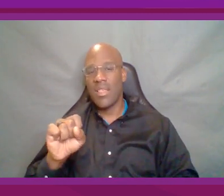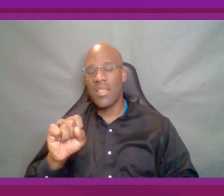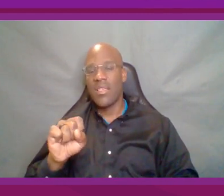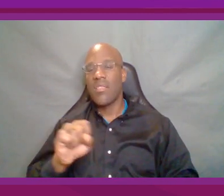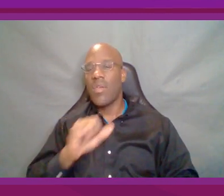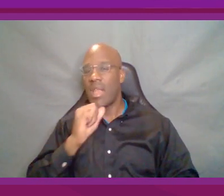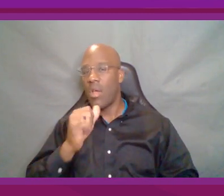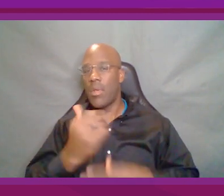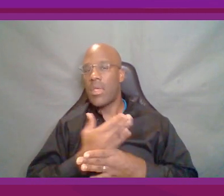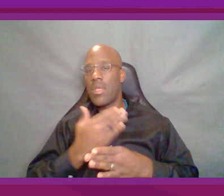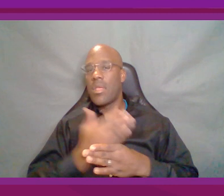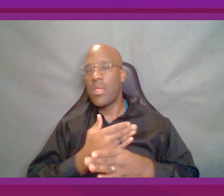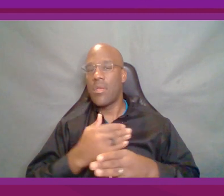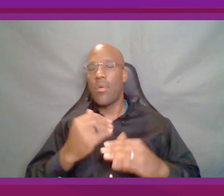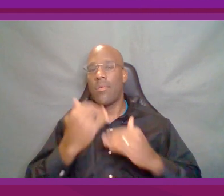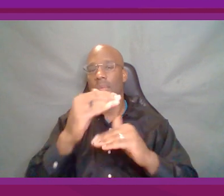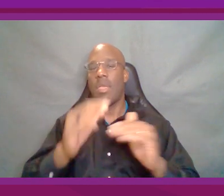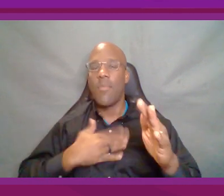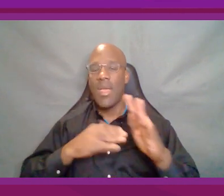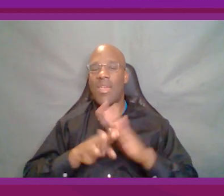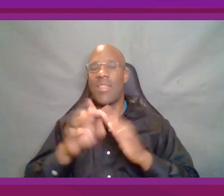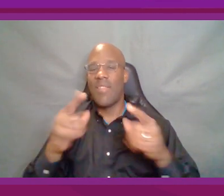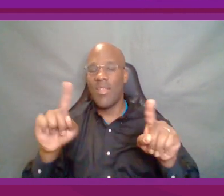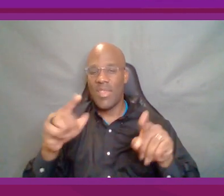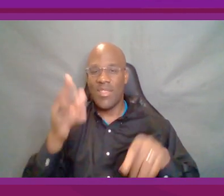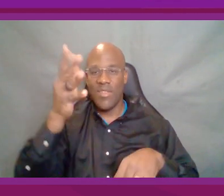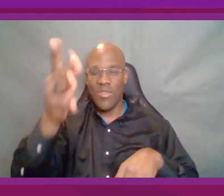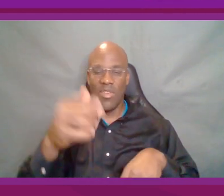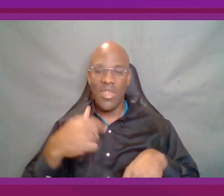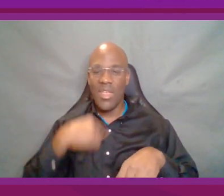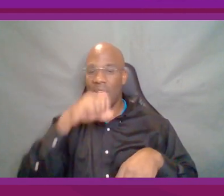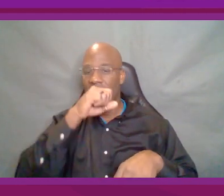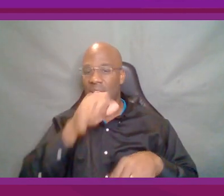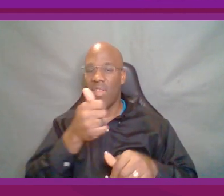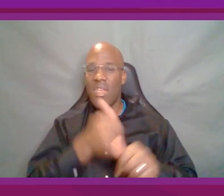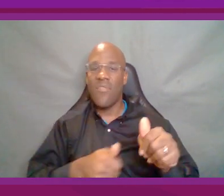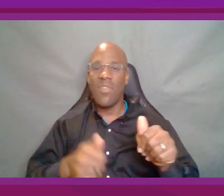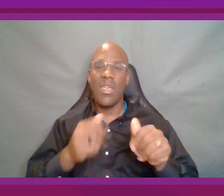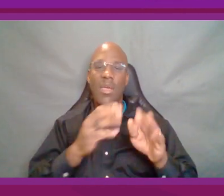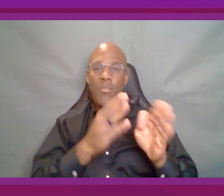development in the future. What I love about my current role at Aira is that every single person